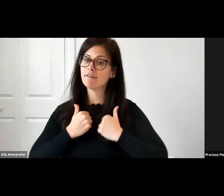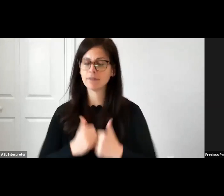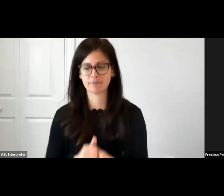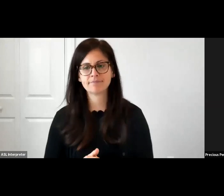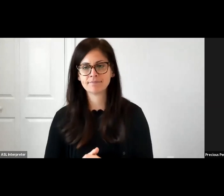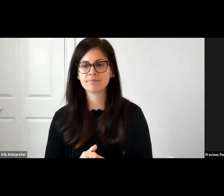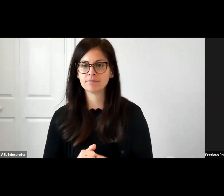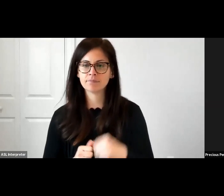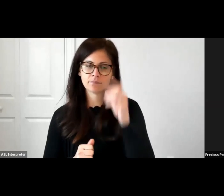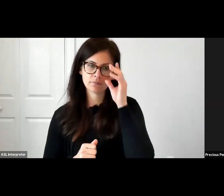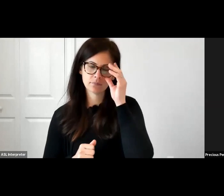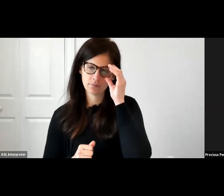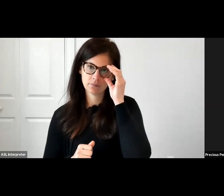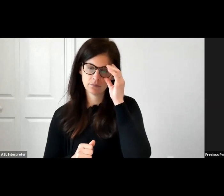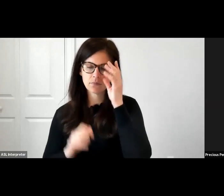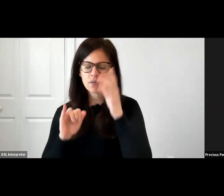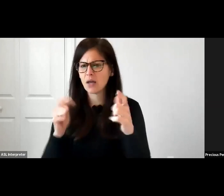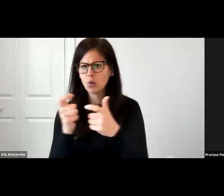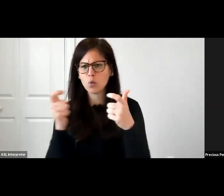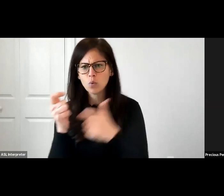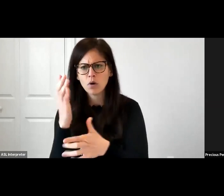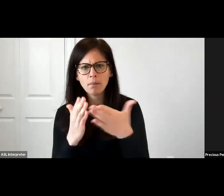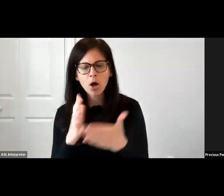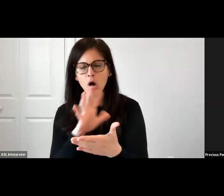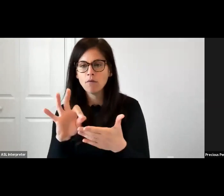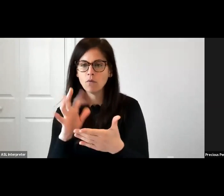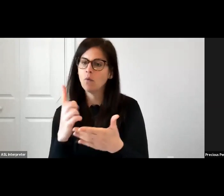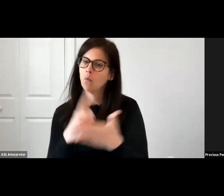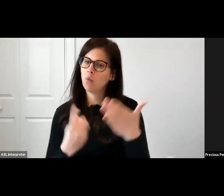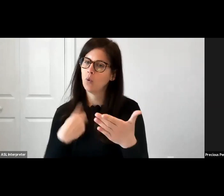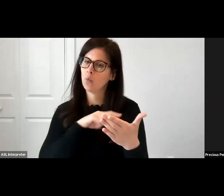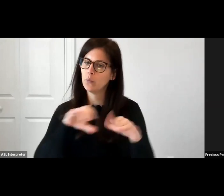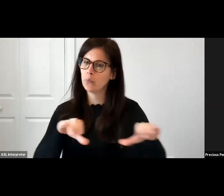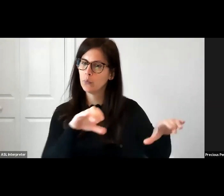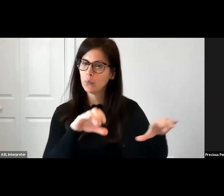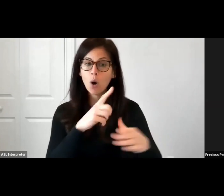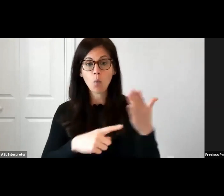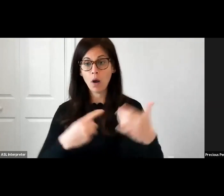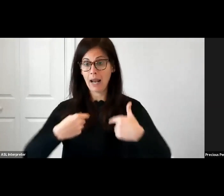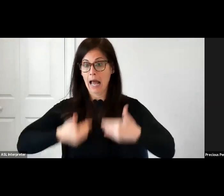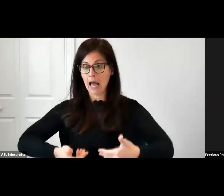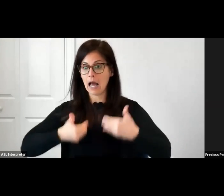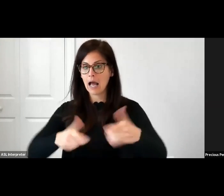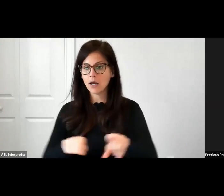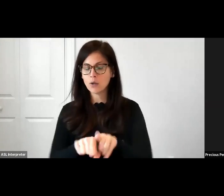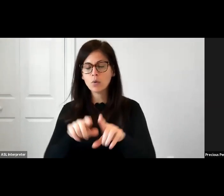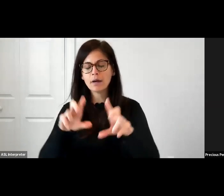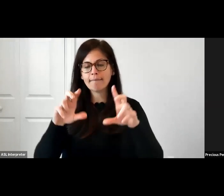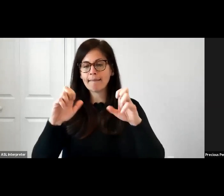So, that's really a huge part of what we do, of what I do as an educator, as a performer,